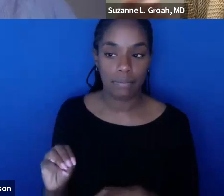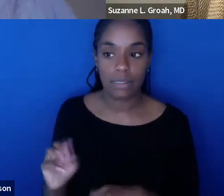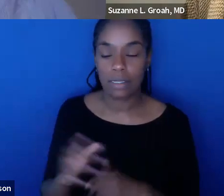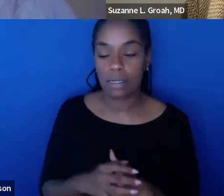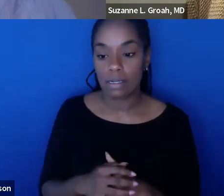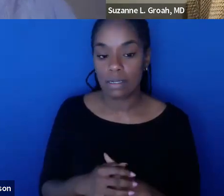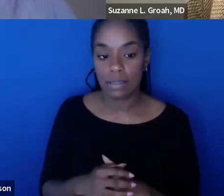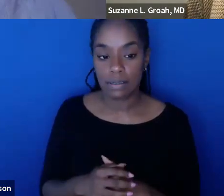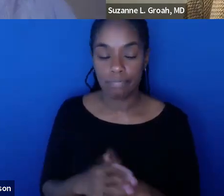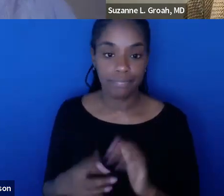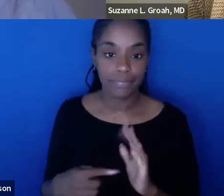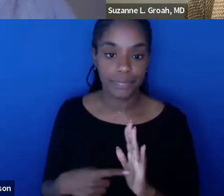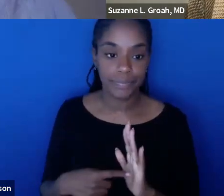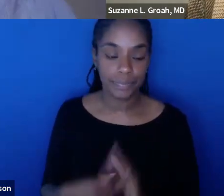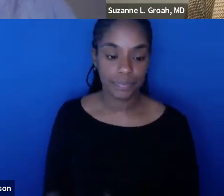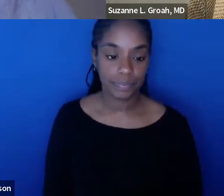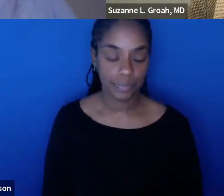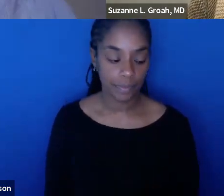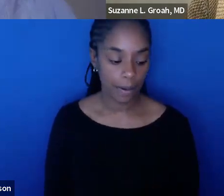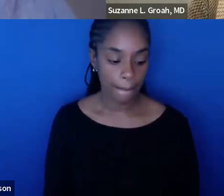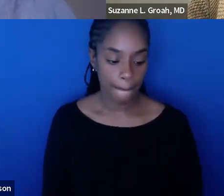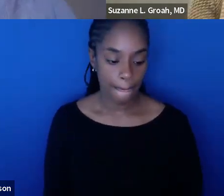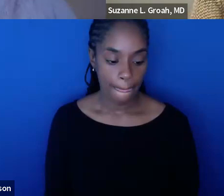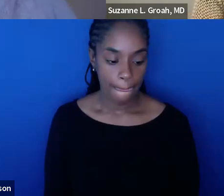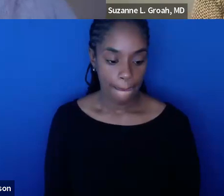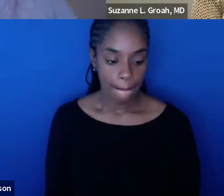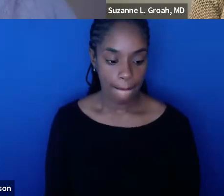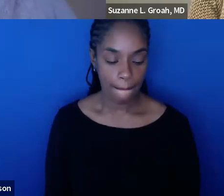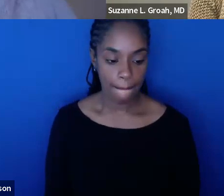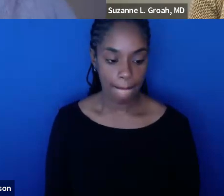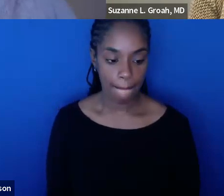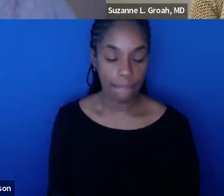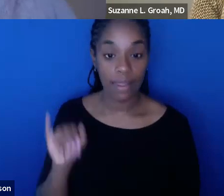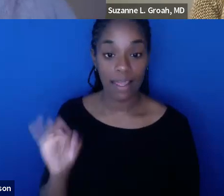So for example, if someone has cloudy urine and that's their only